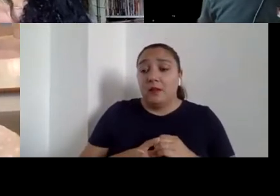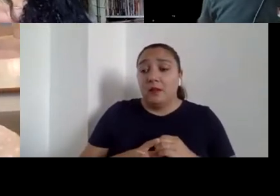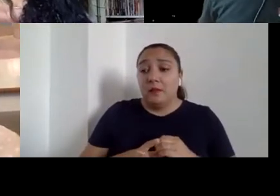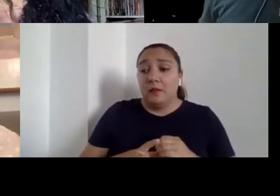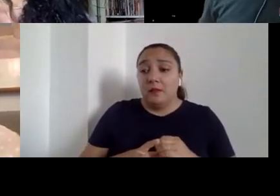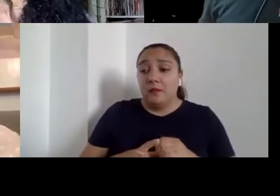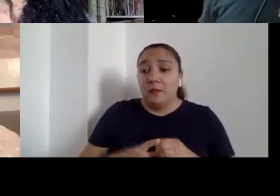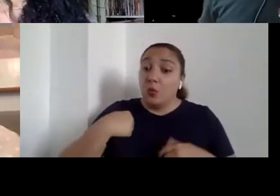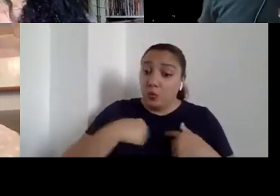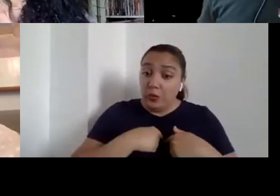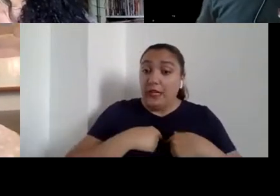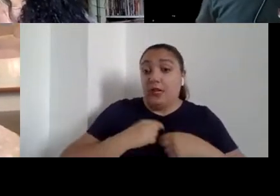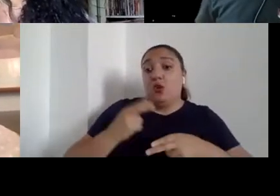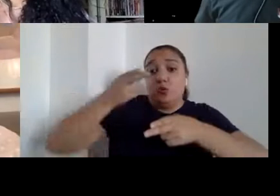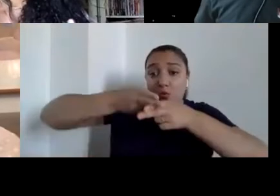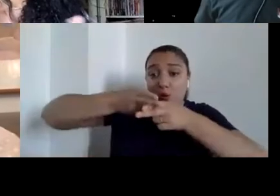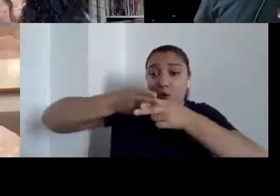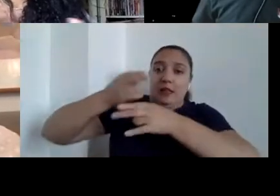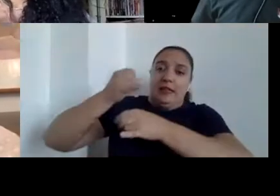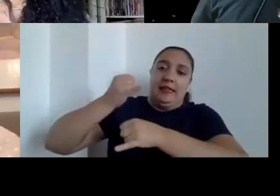but a lot of people are not, so for me, it's important